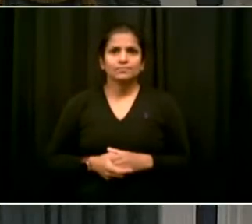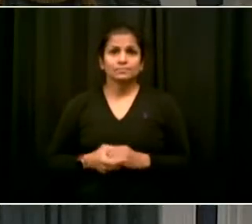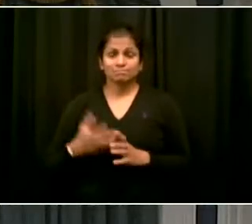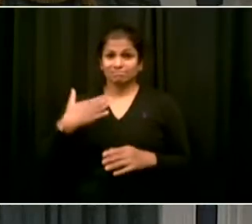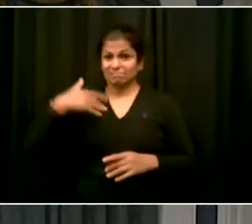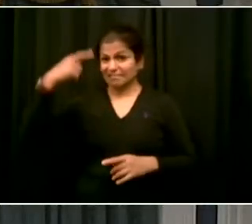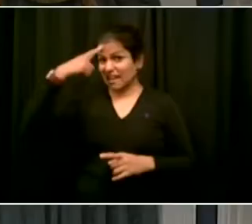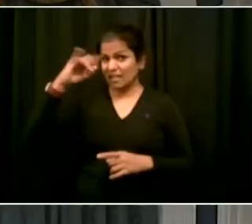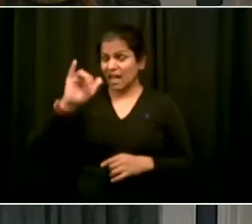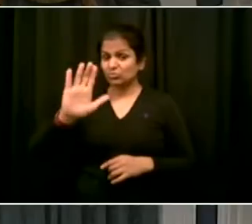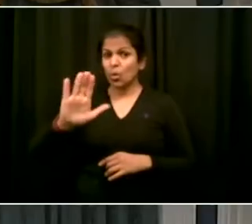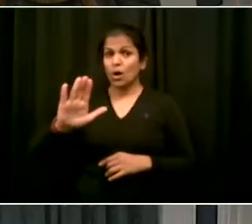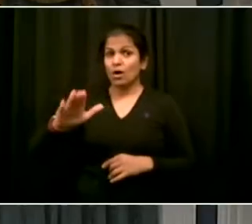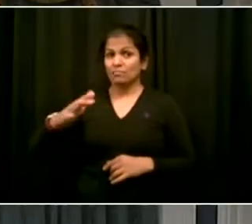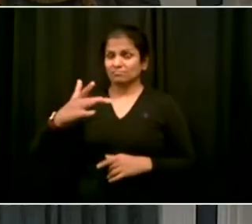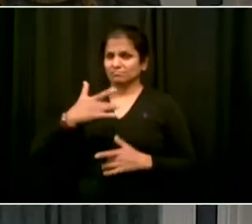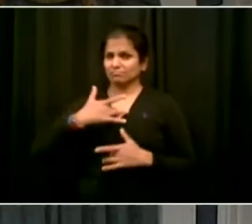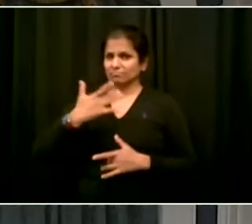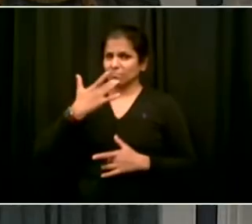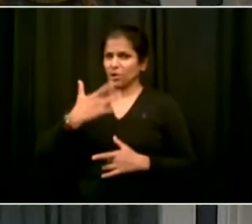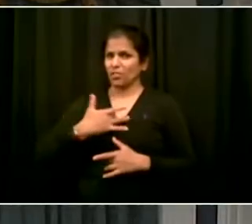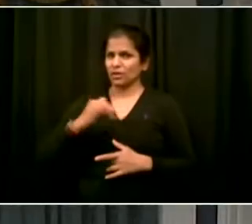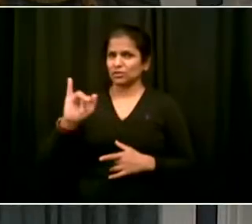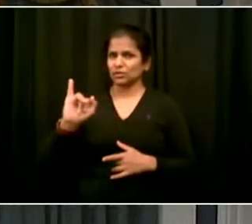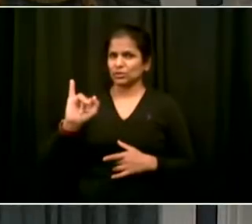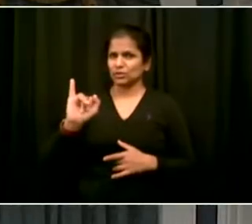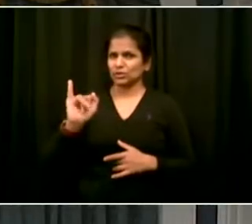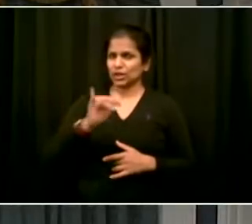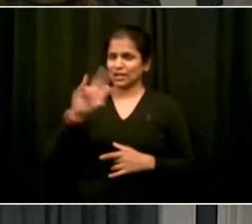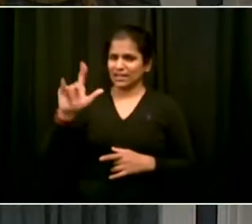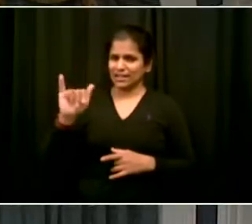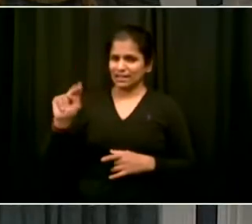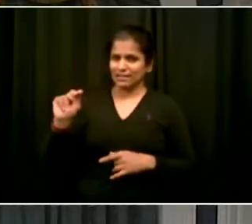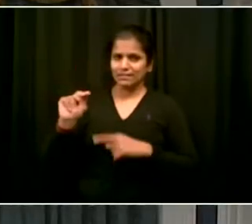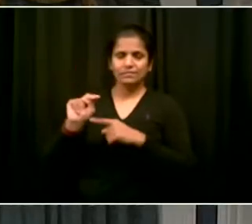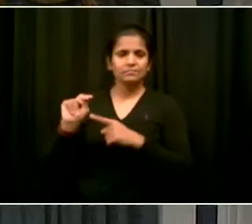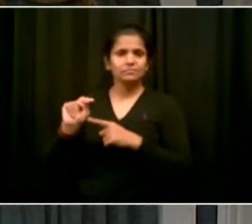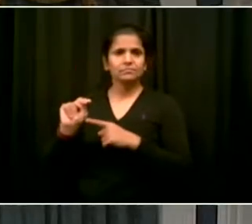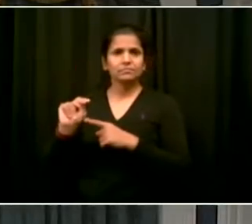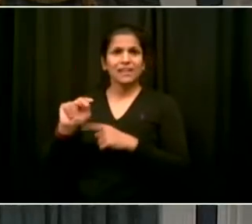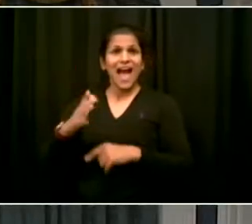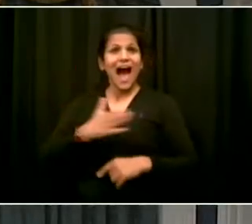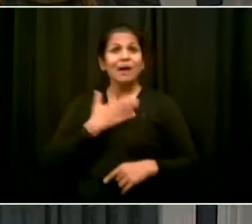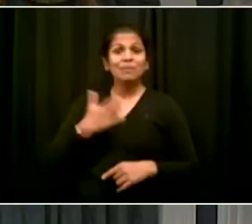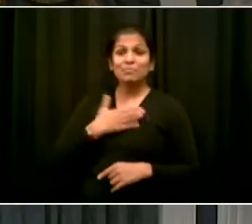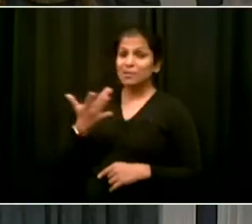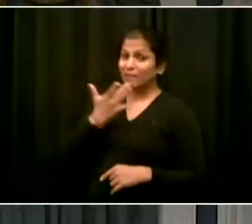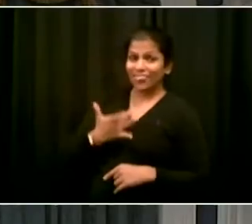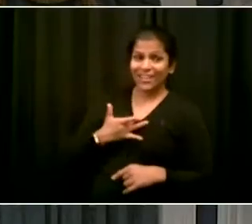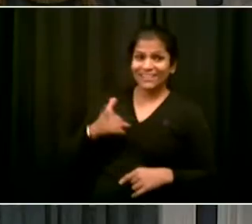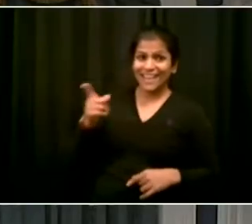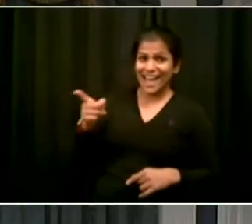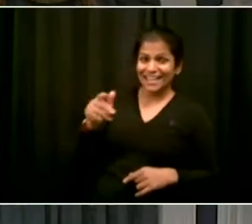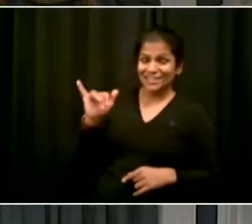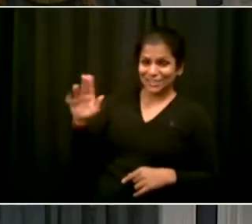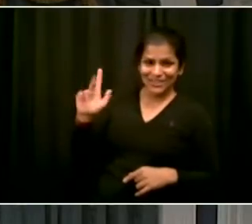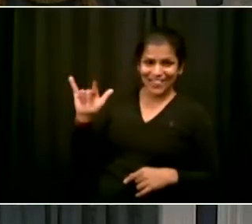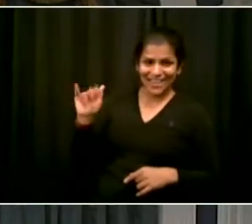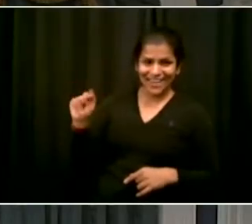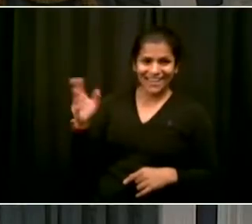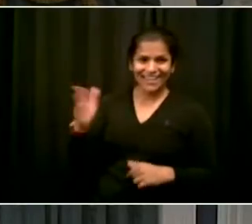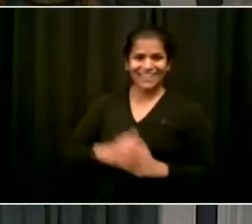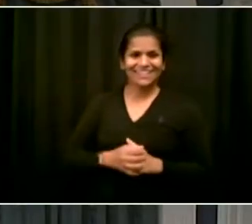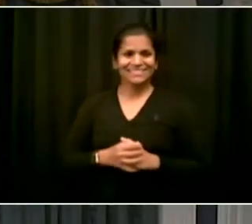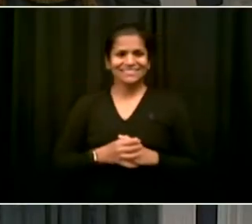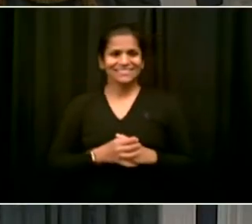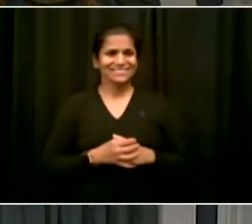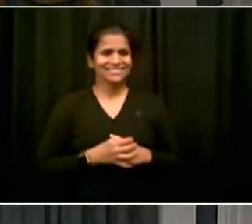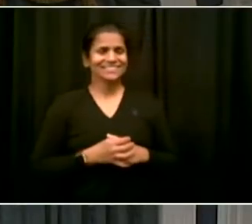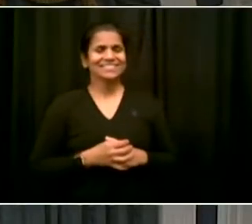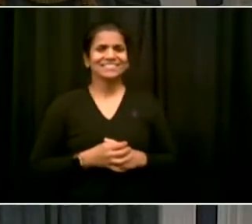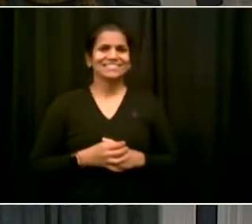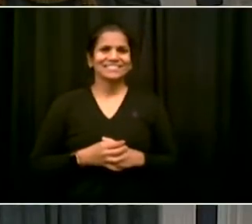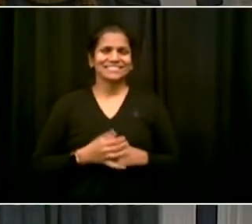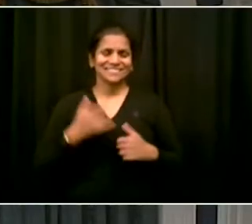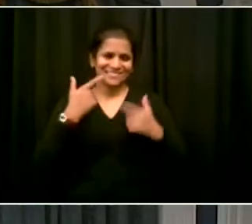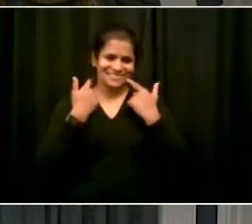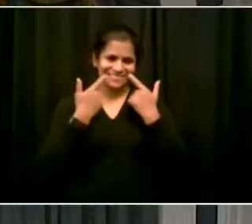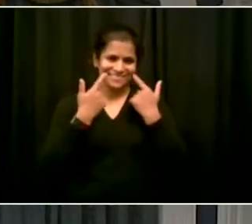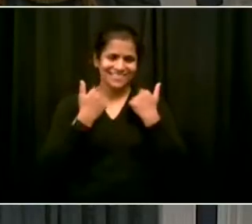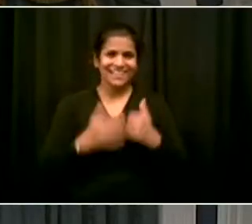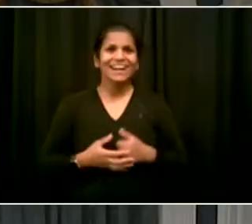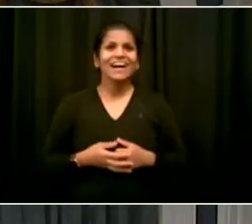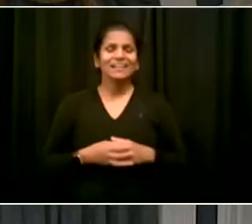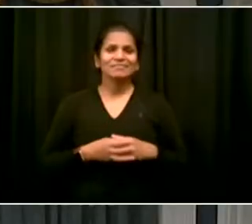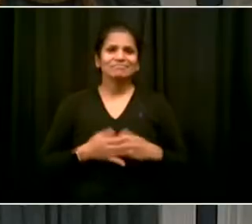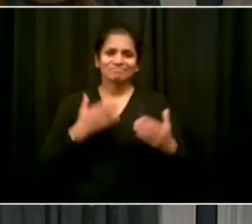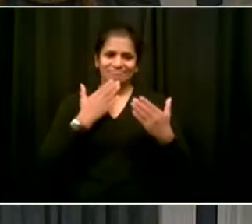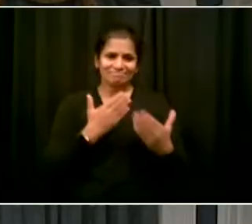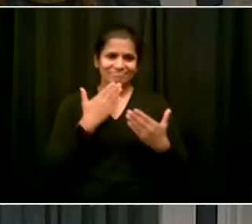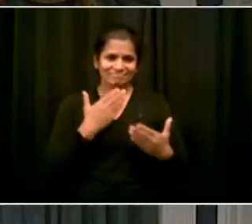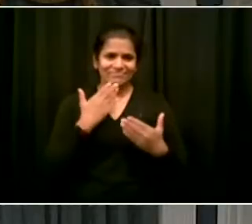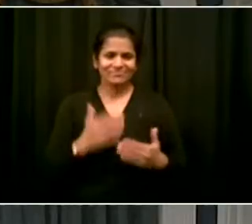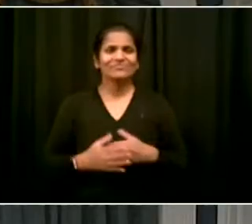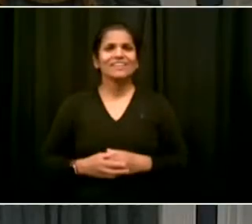LAST QUESTION